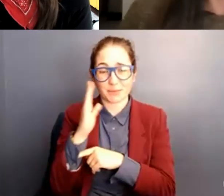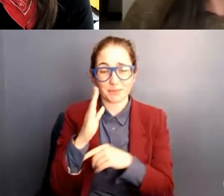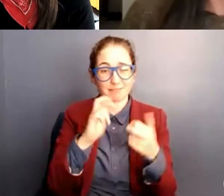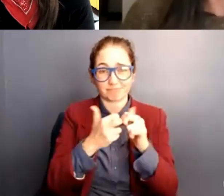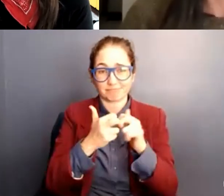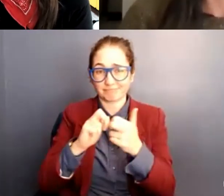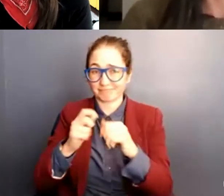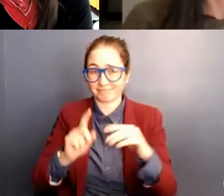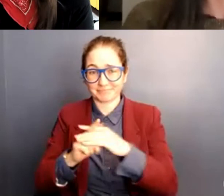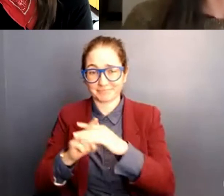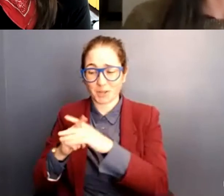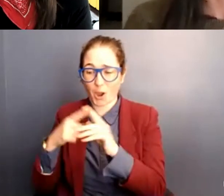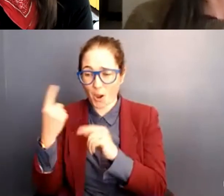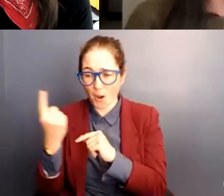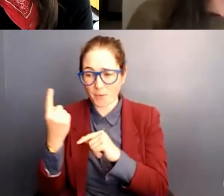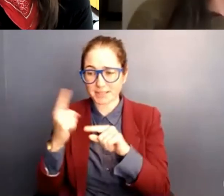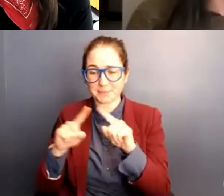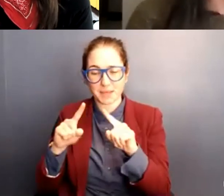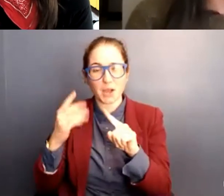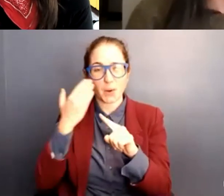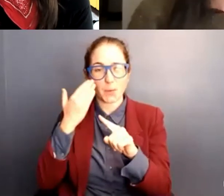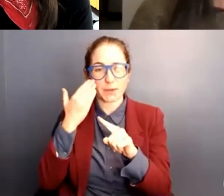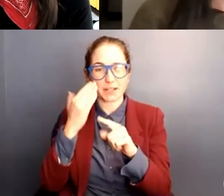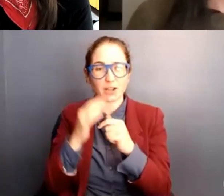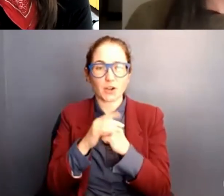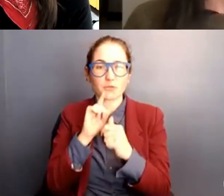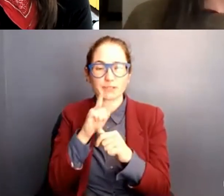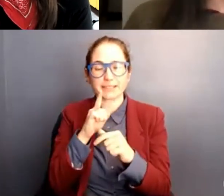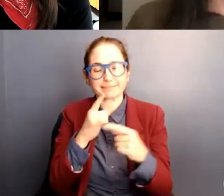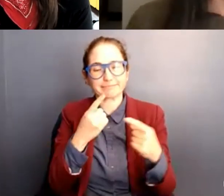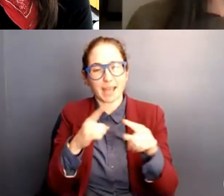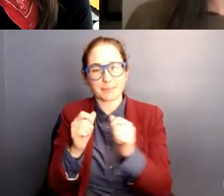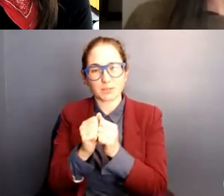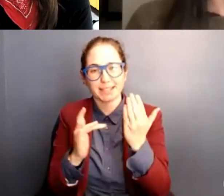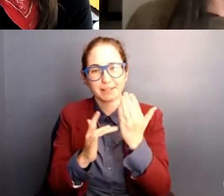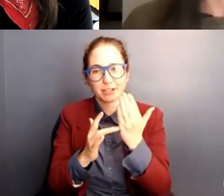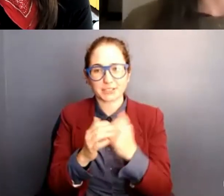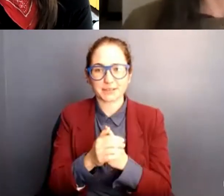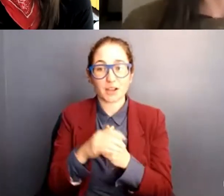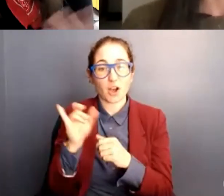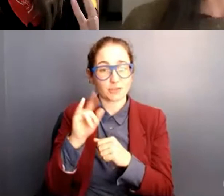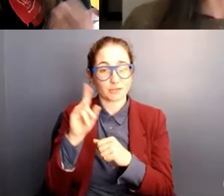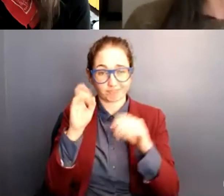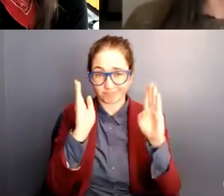saying. But we know that is true with technology. So I think also being prepared to figure it out and troubleshoot in the